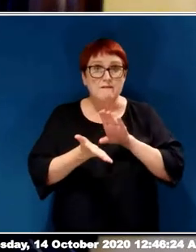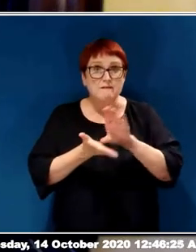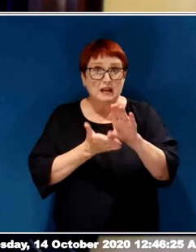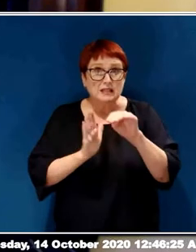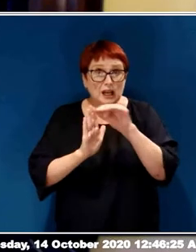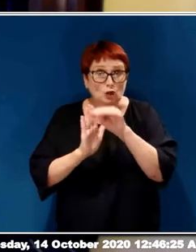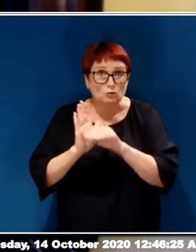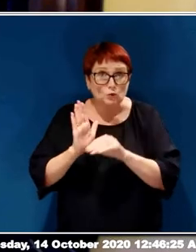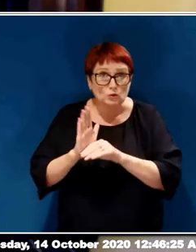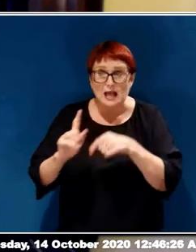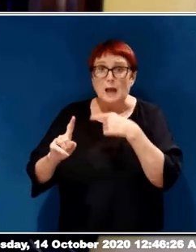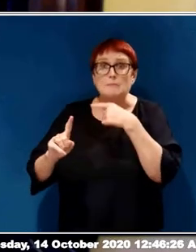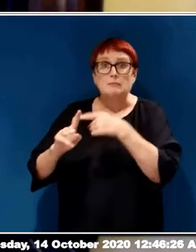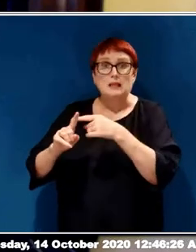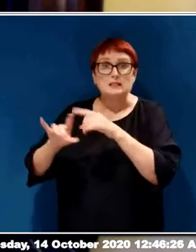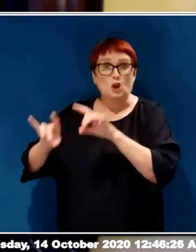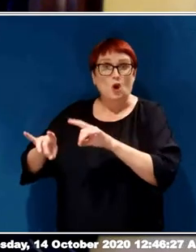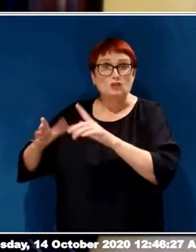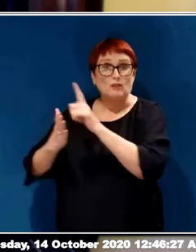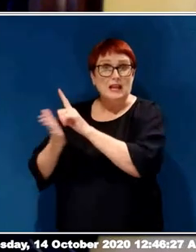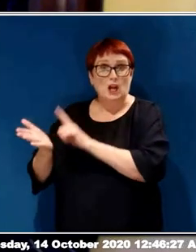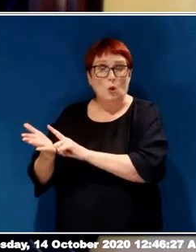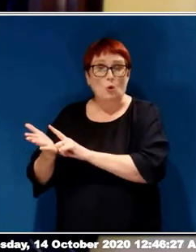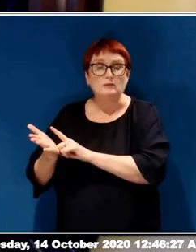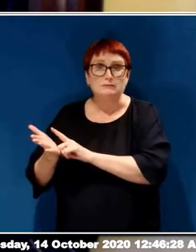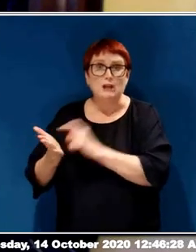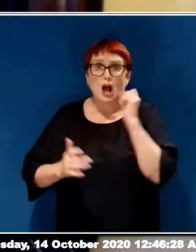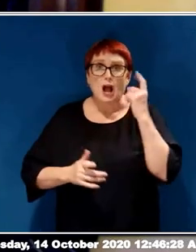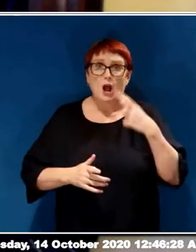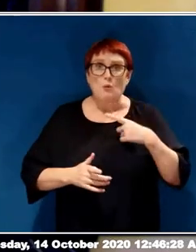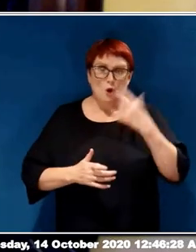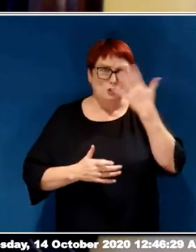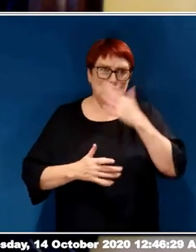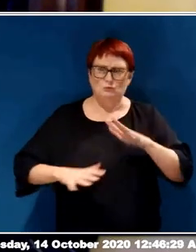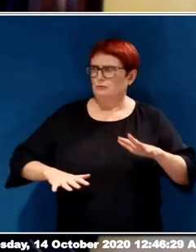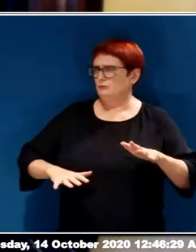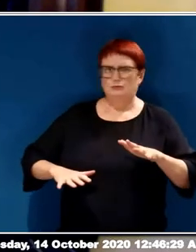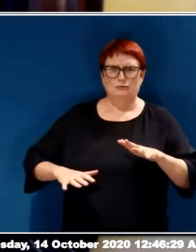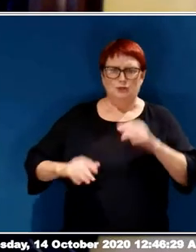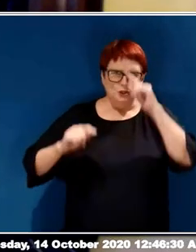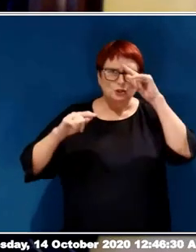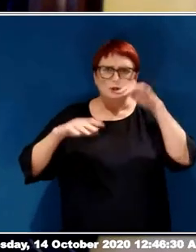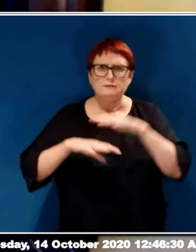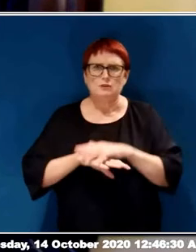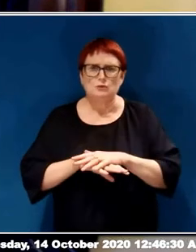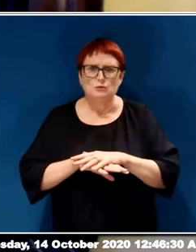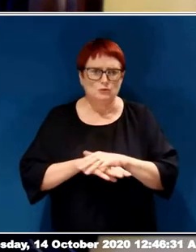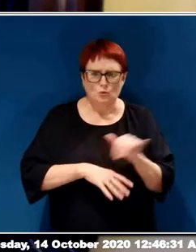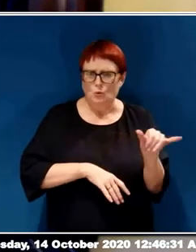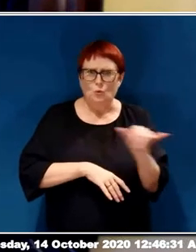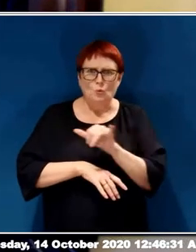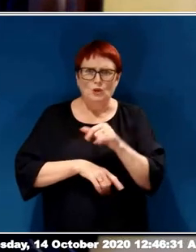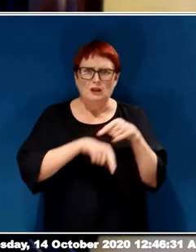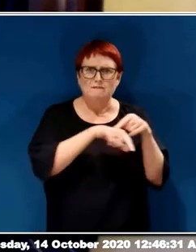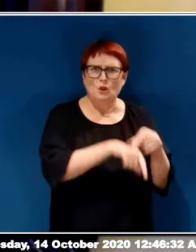whether they were required to undertake collaborative planning, given that it's described as optional in the policy advice.